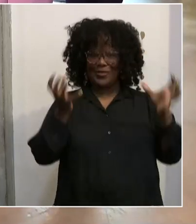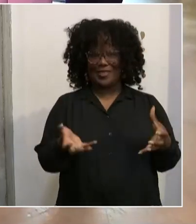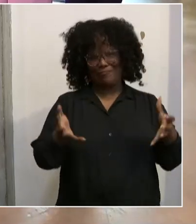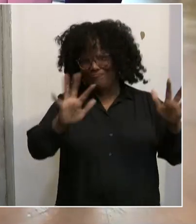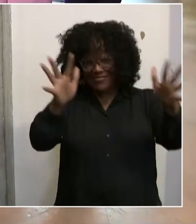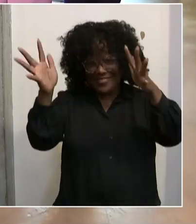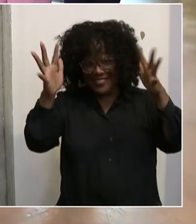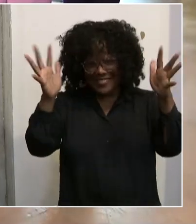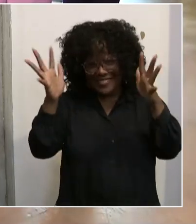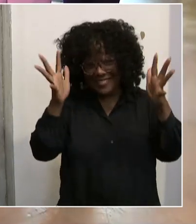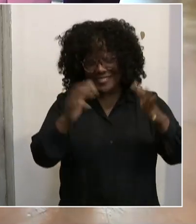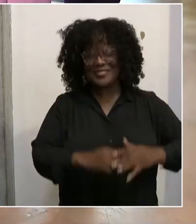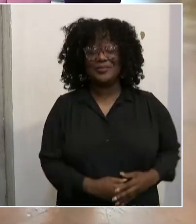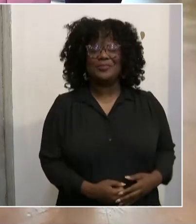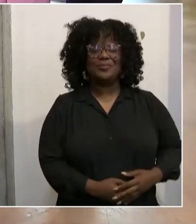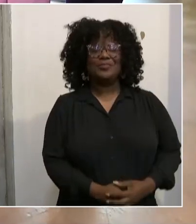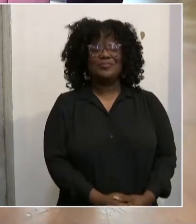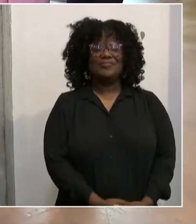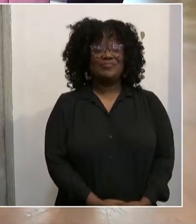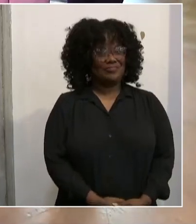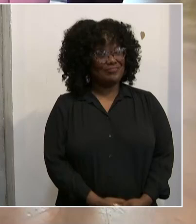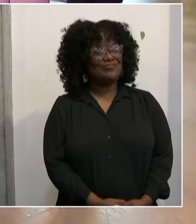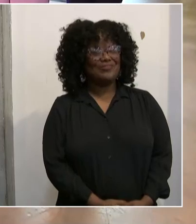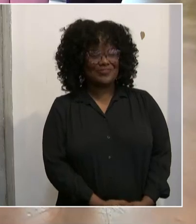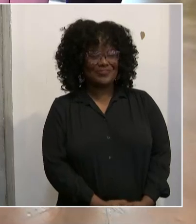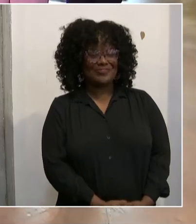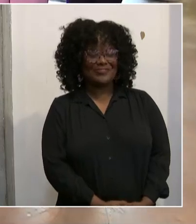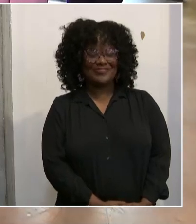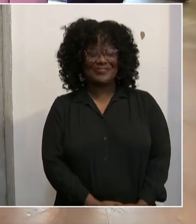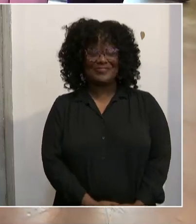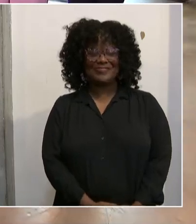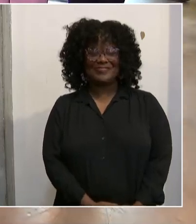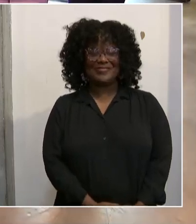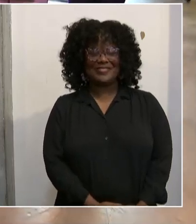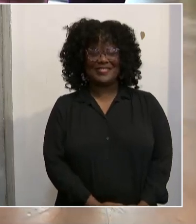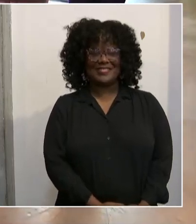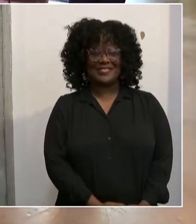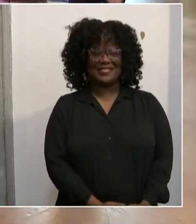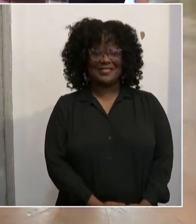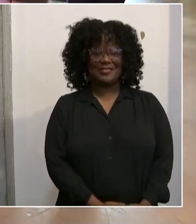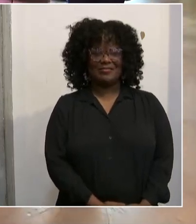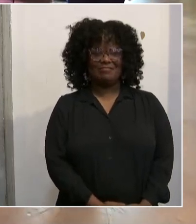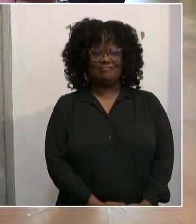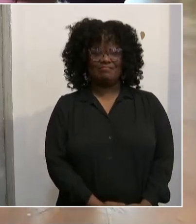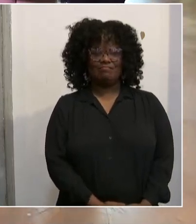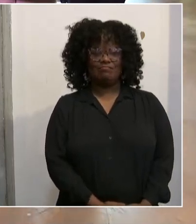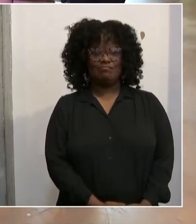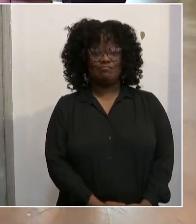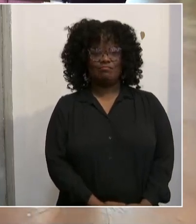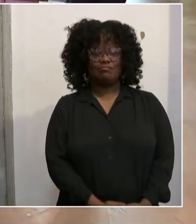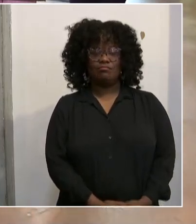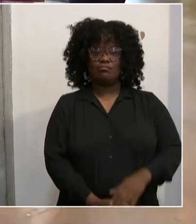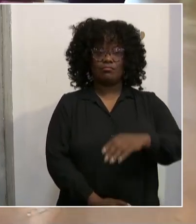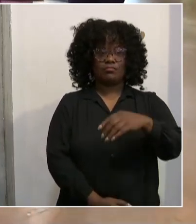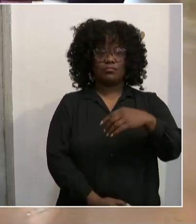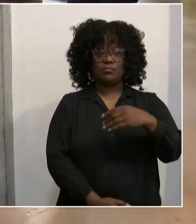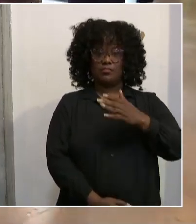joined uh by members of my public safety team and administration, uh,